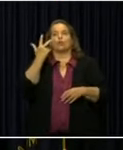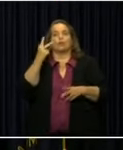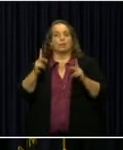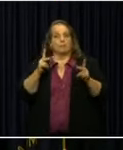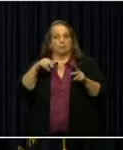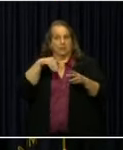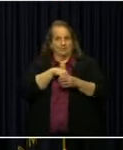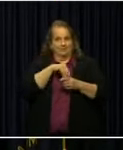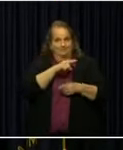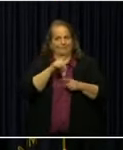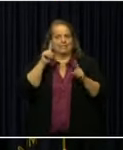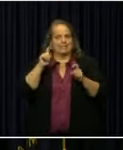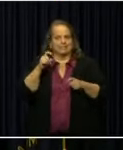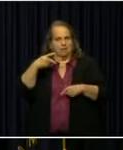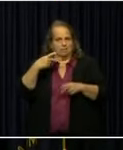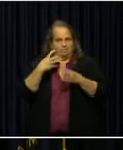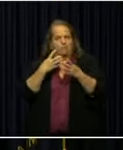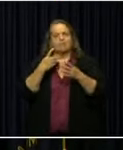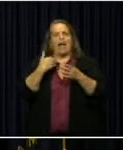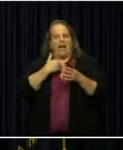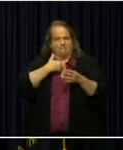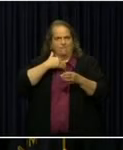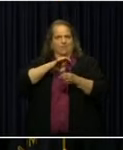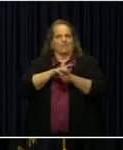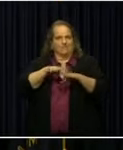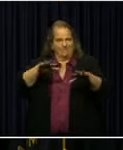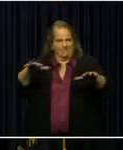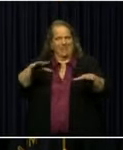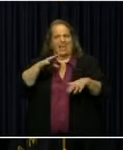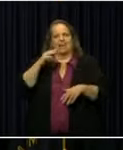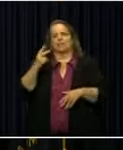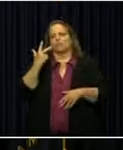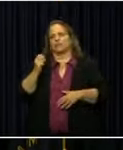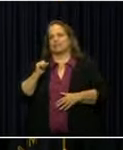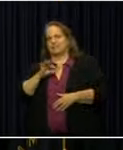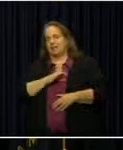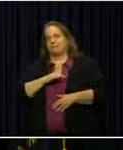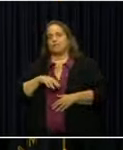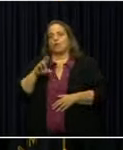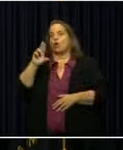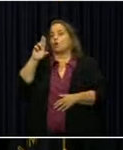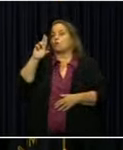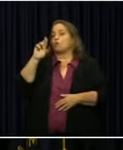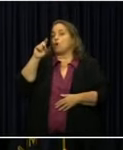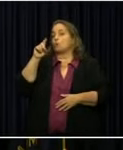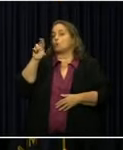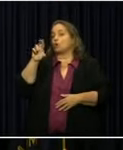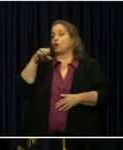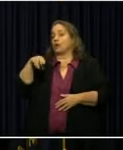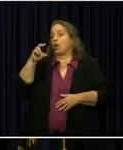THE FIRST IS WE'RE GOING TO GO THROUGH THE PRESIDENT'S PLAN